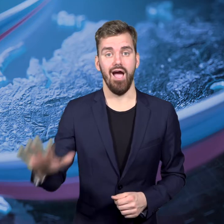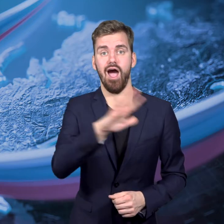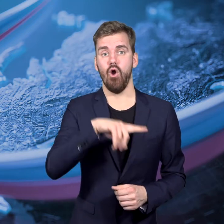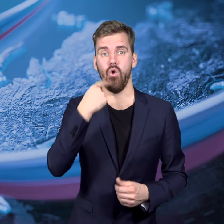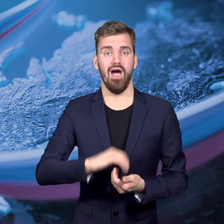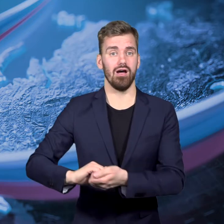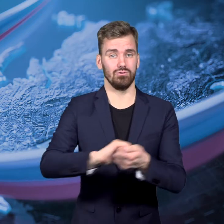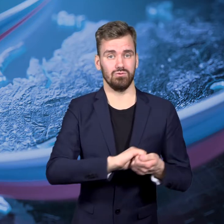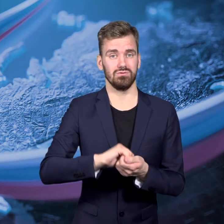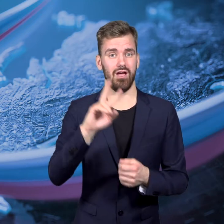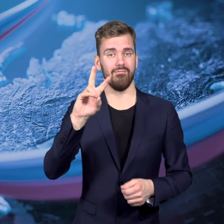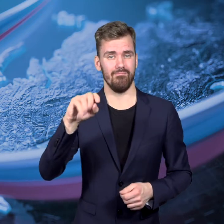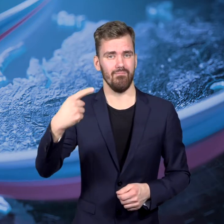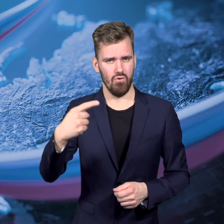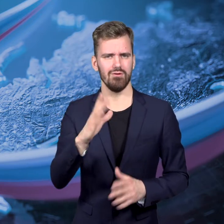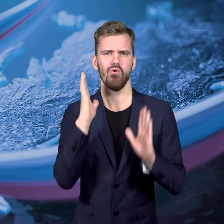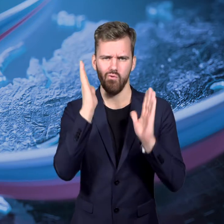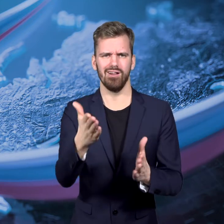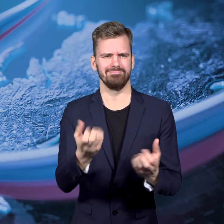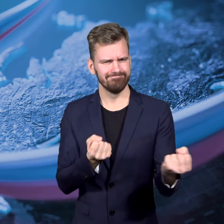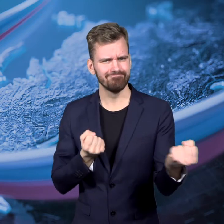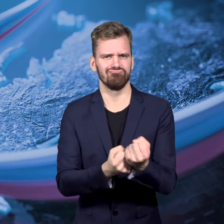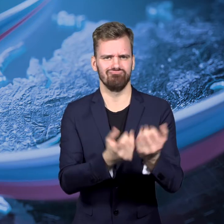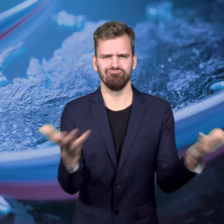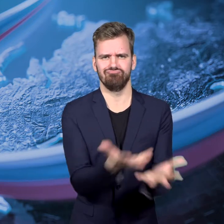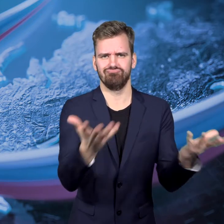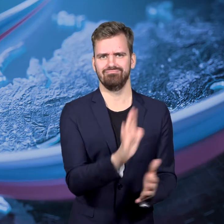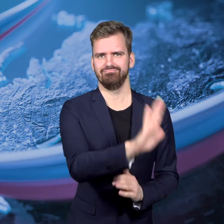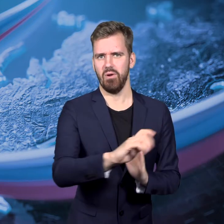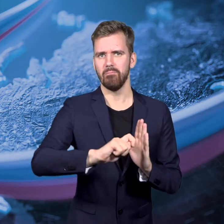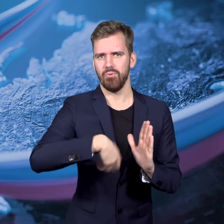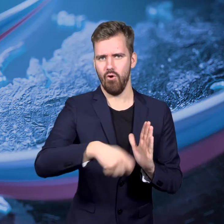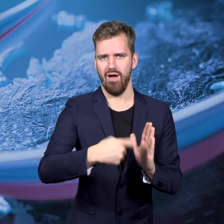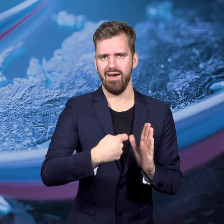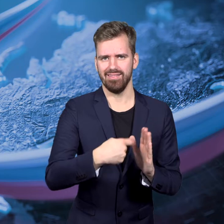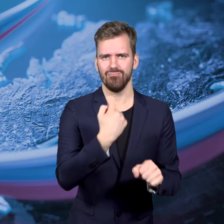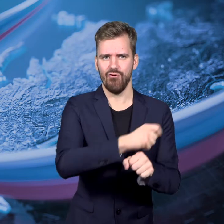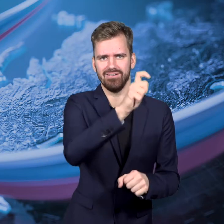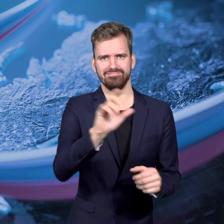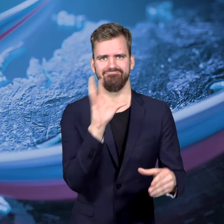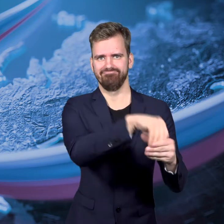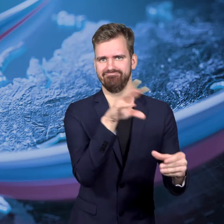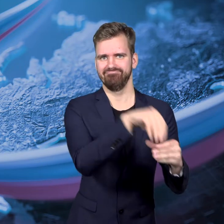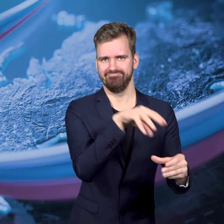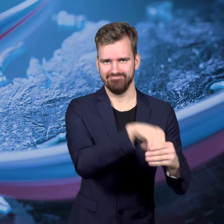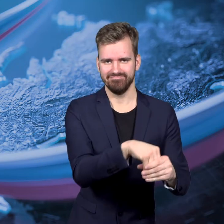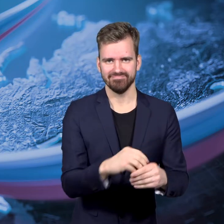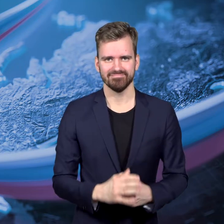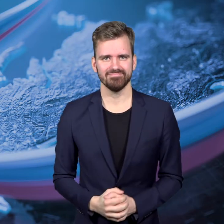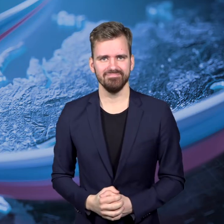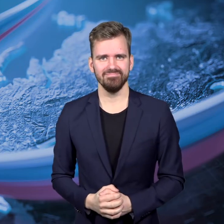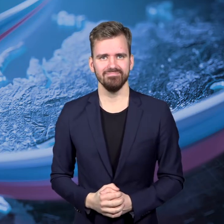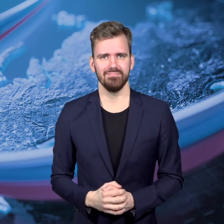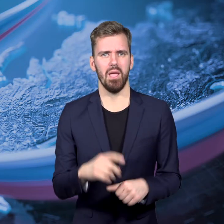The Russian Society of the Deaf will support the employment program.